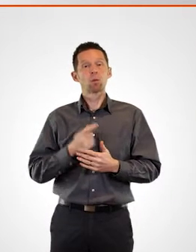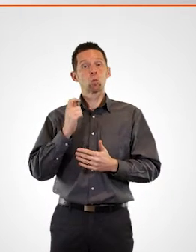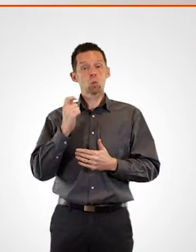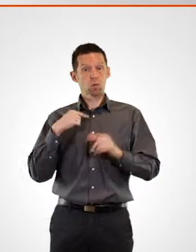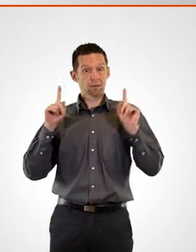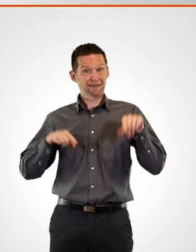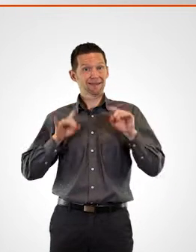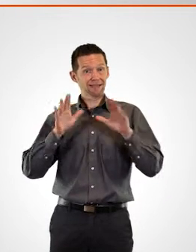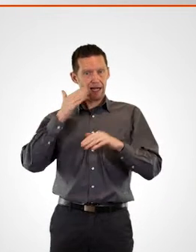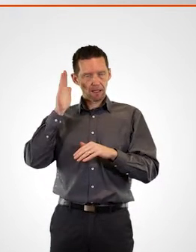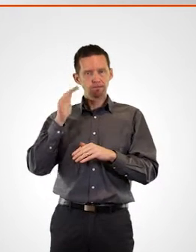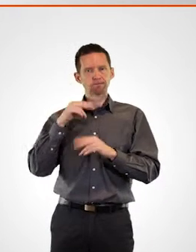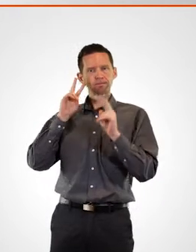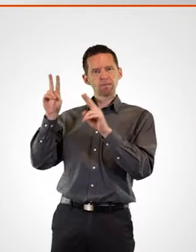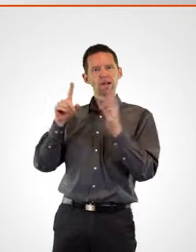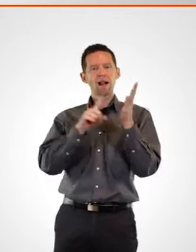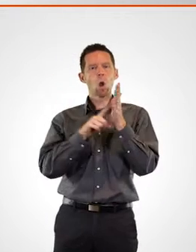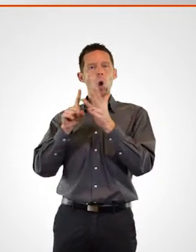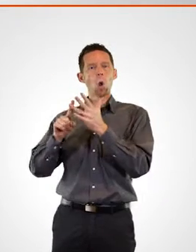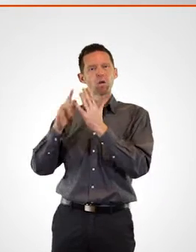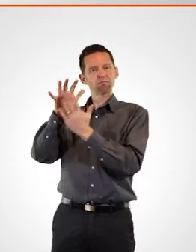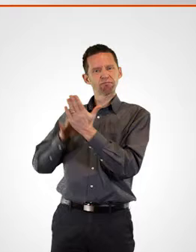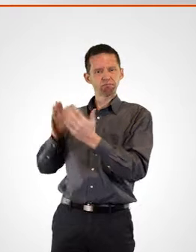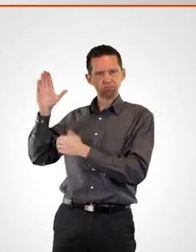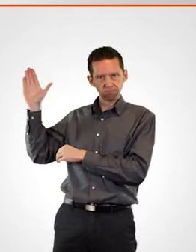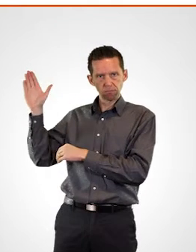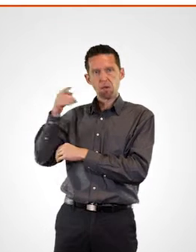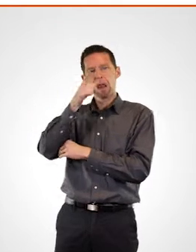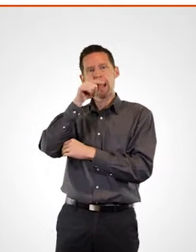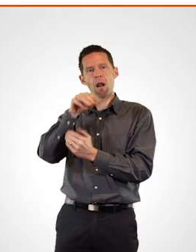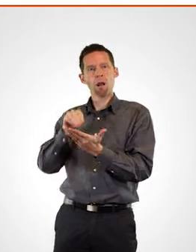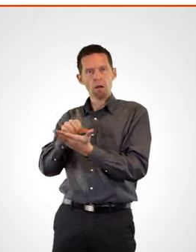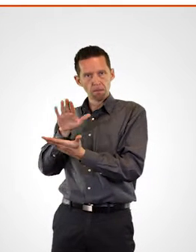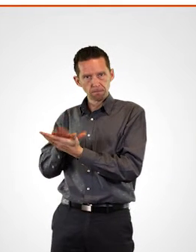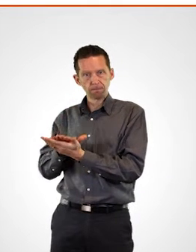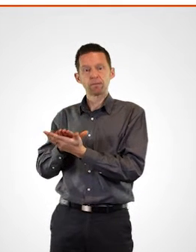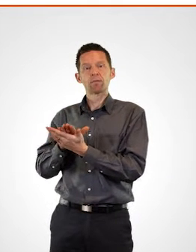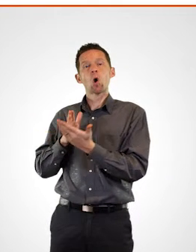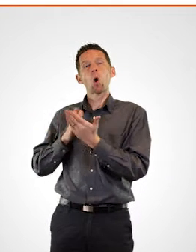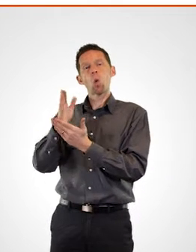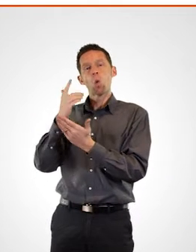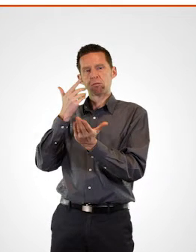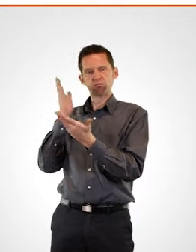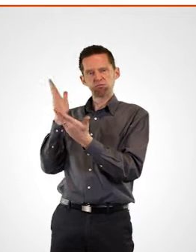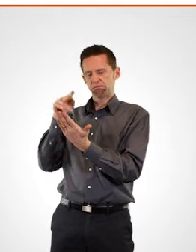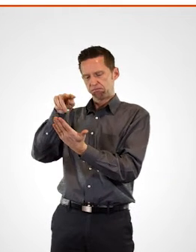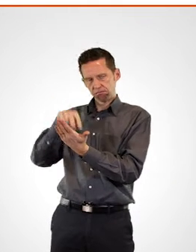So before we get started, let's just take a look at the learning objectives. Again, jot them down if you need to, refer to them throughout the session,